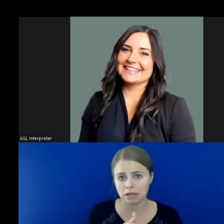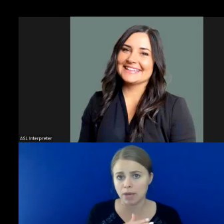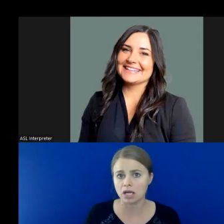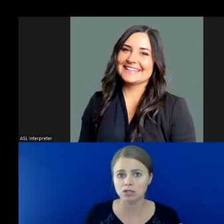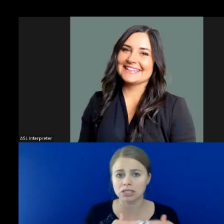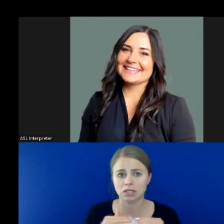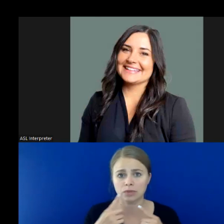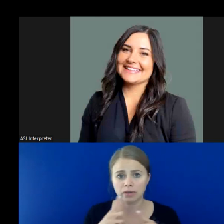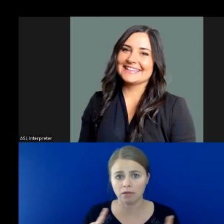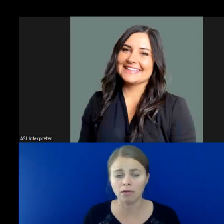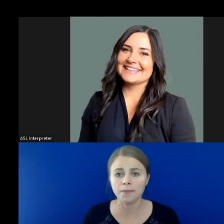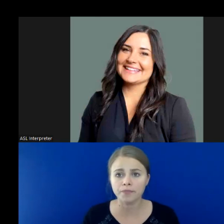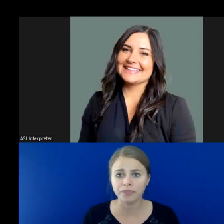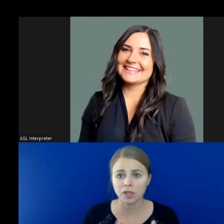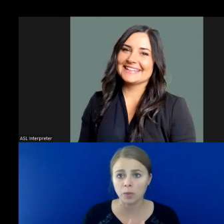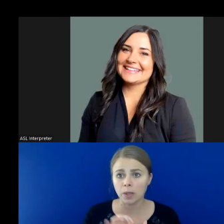And with that, I will open it up for questions.